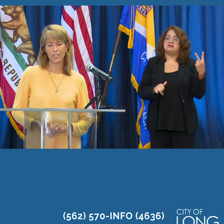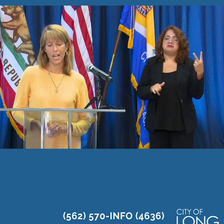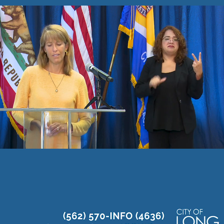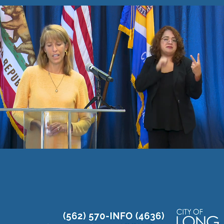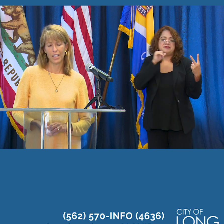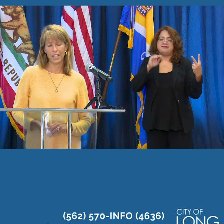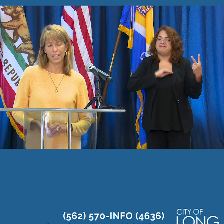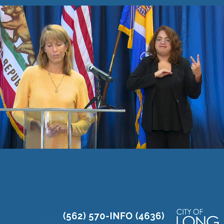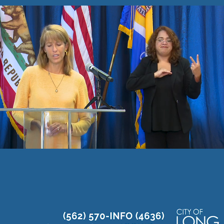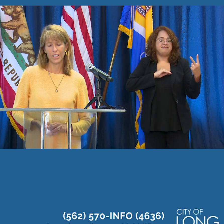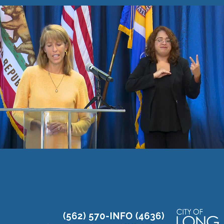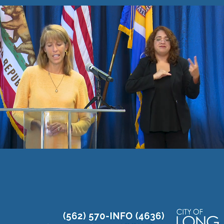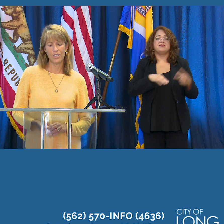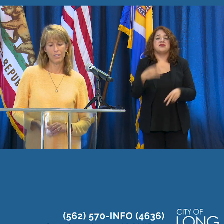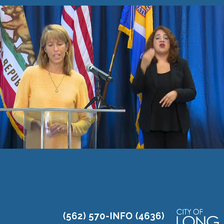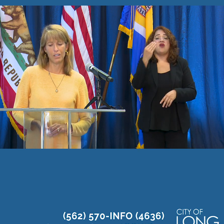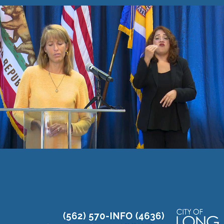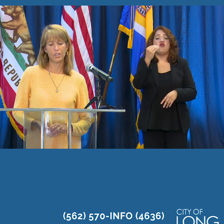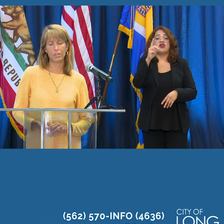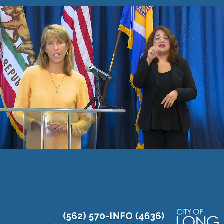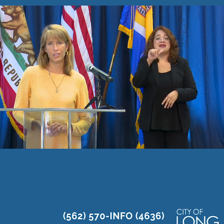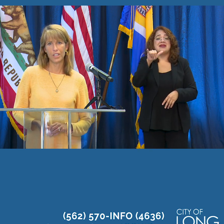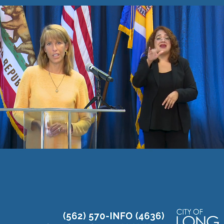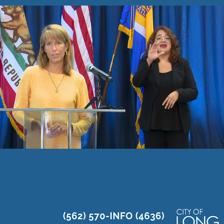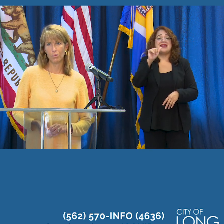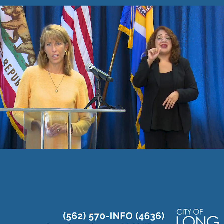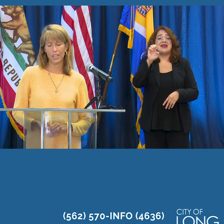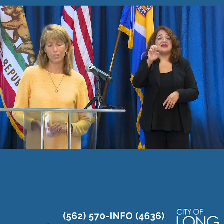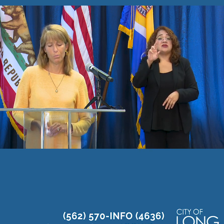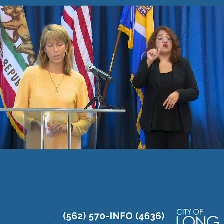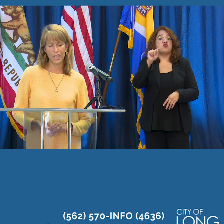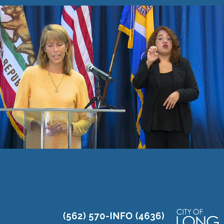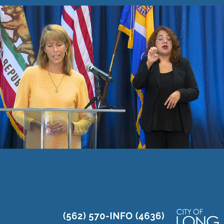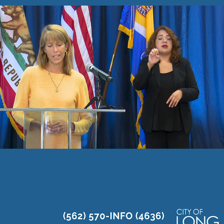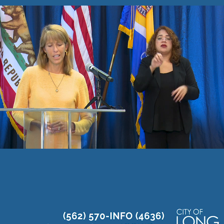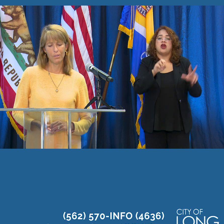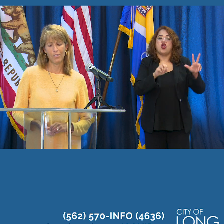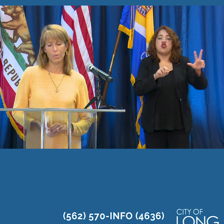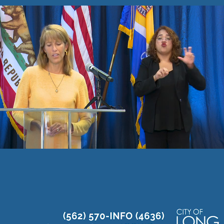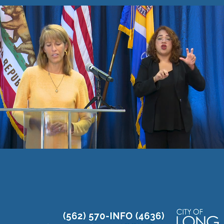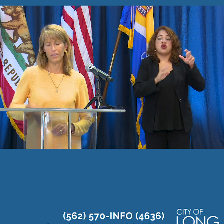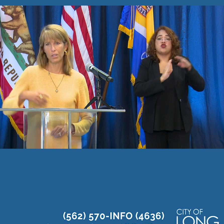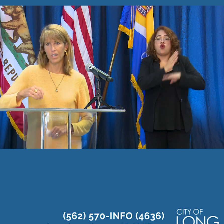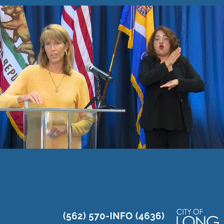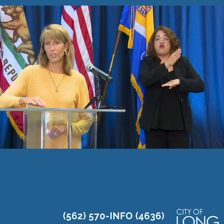to have a 14 day case rate over 300, even with the under reporting and we have a positivity rate that is